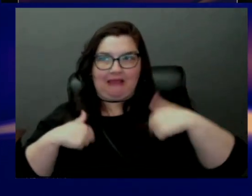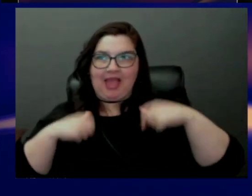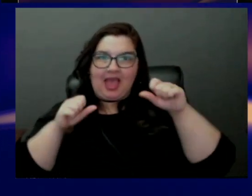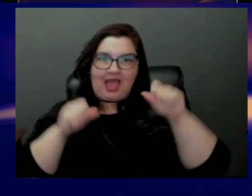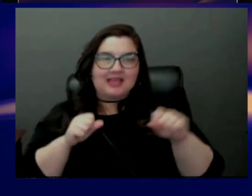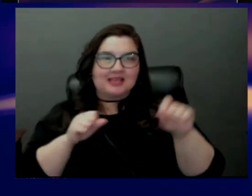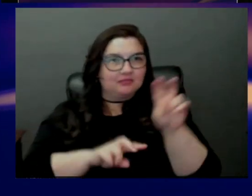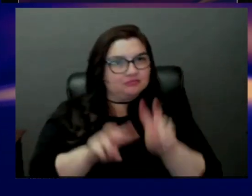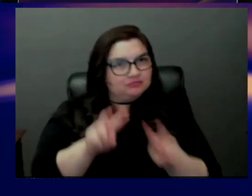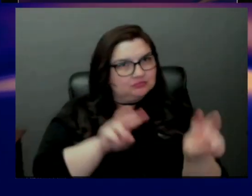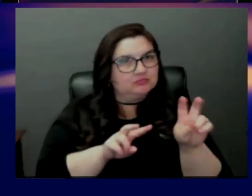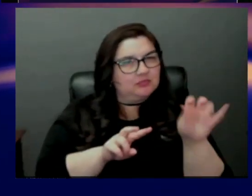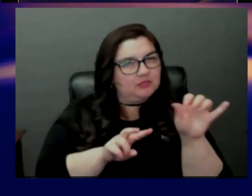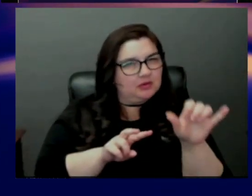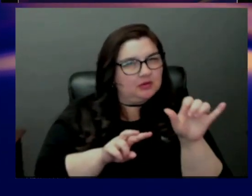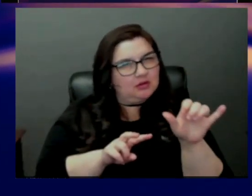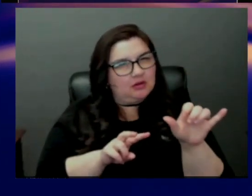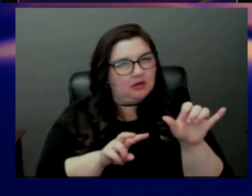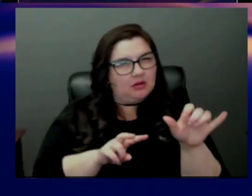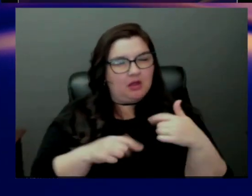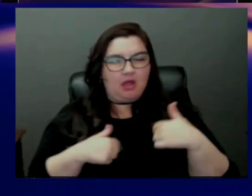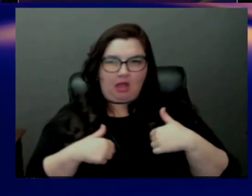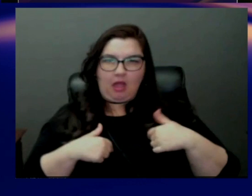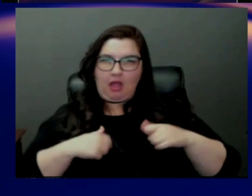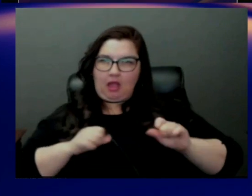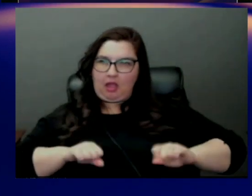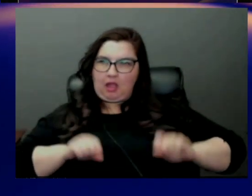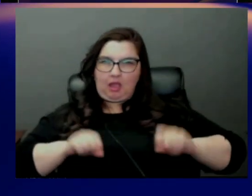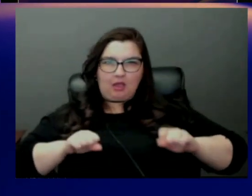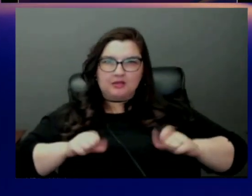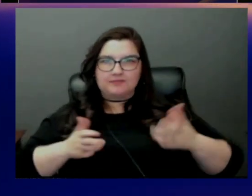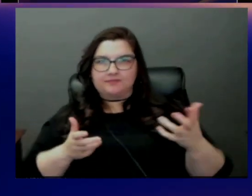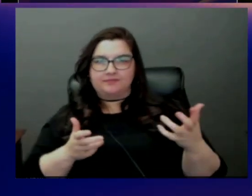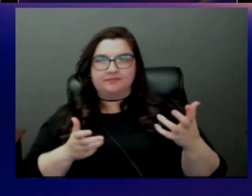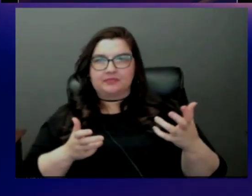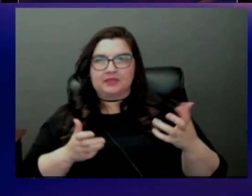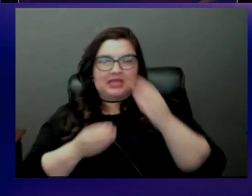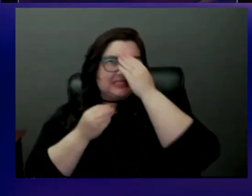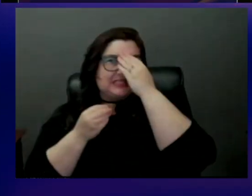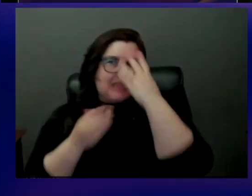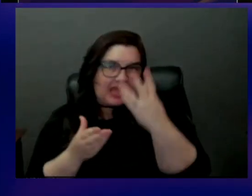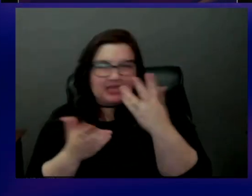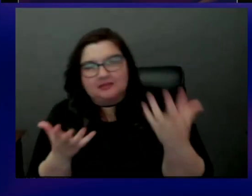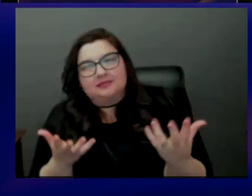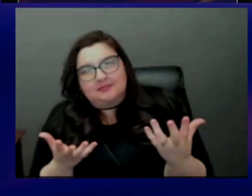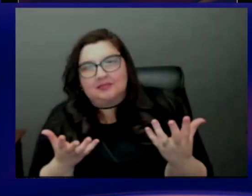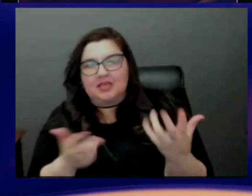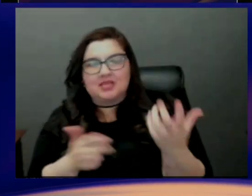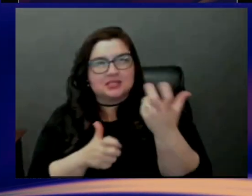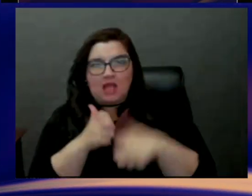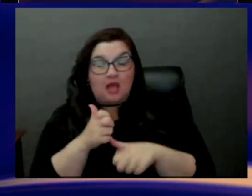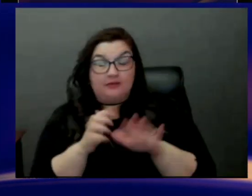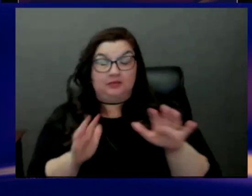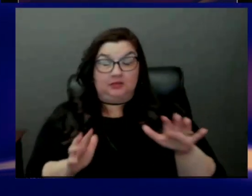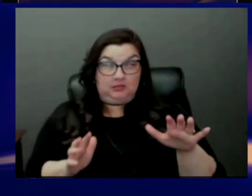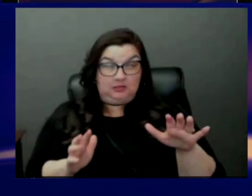and I'll be able, to like if I was just dealing with data, like obviously it's so hard to just kind of grasp what's going